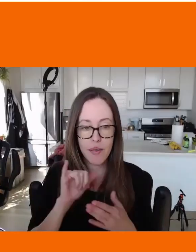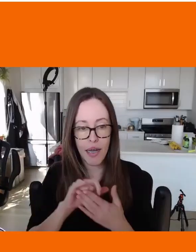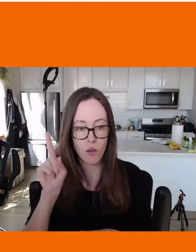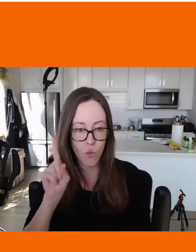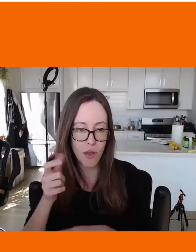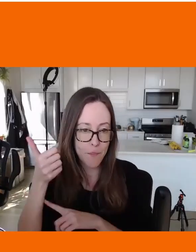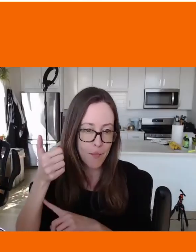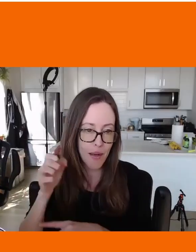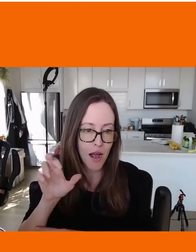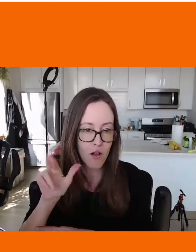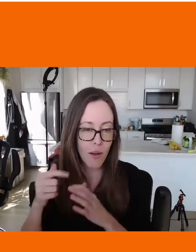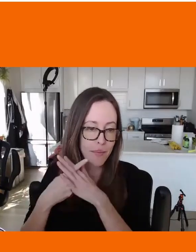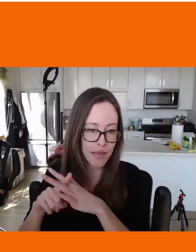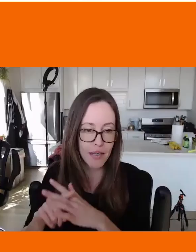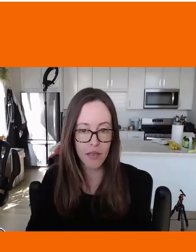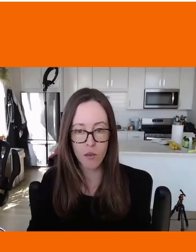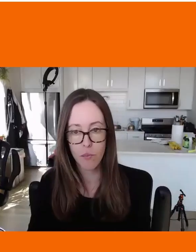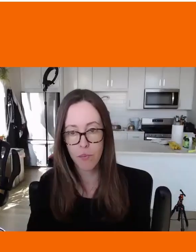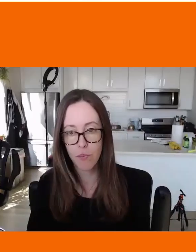So here at Gallaudet, that's where my pipette era began.